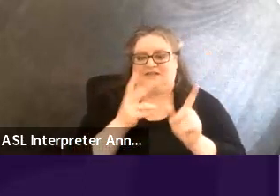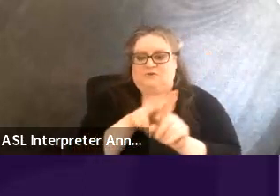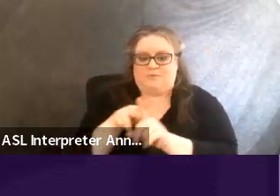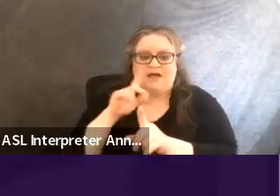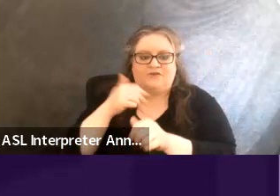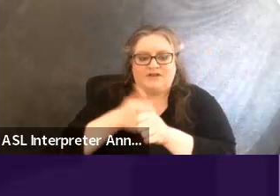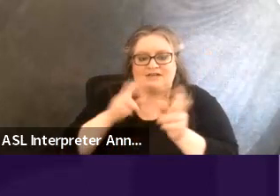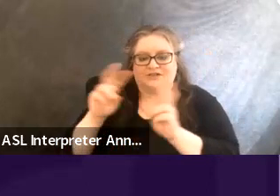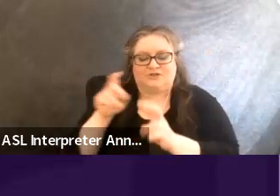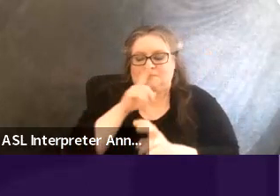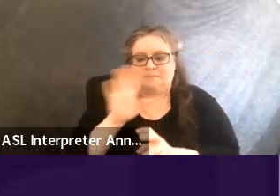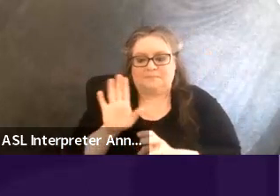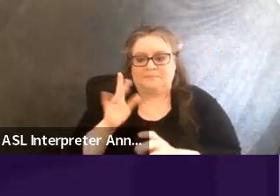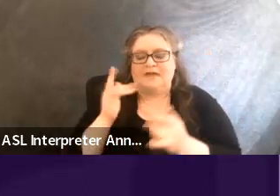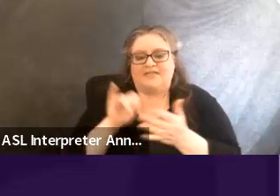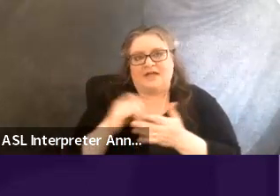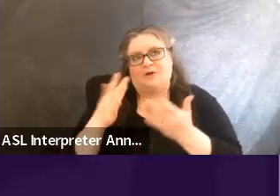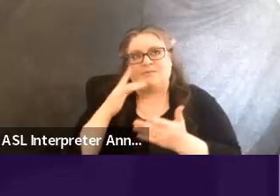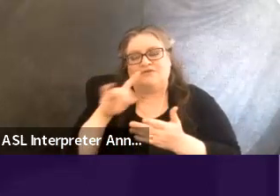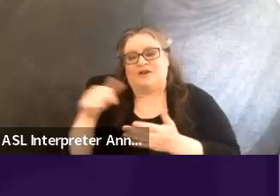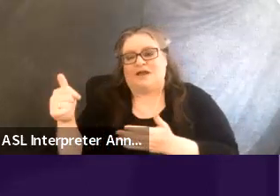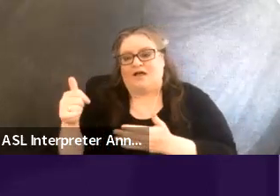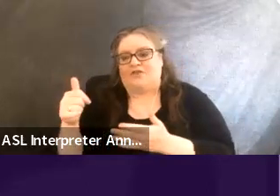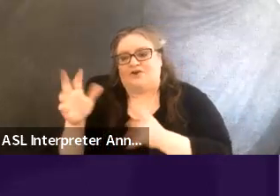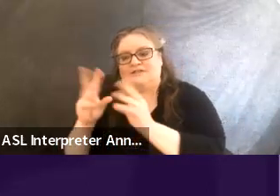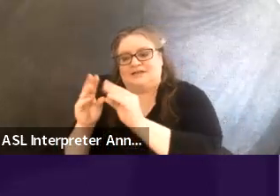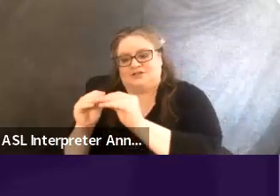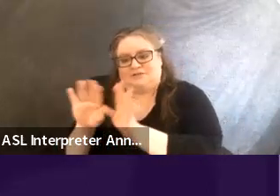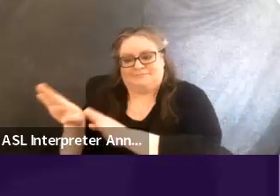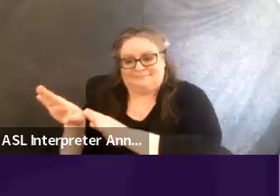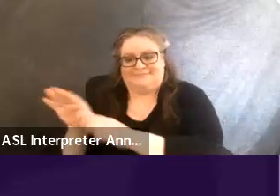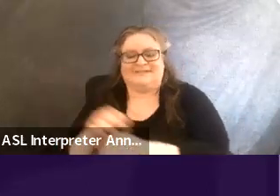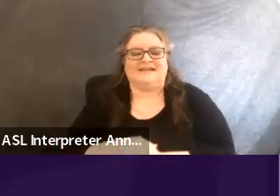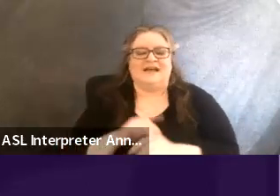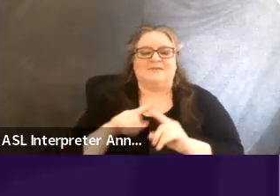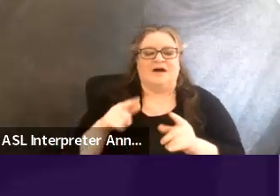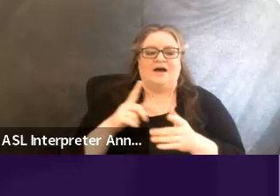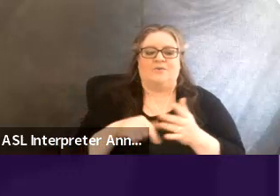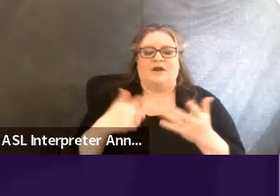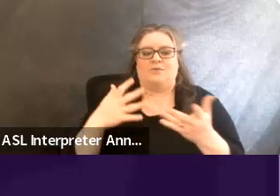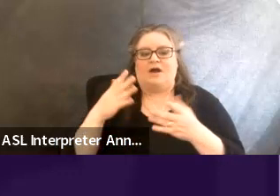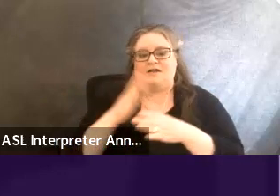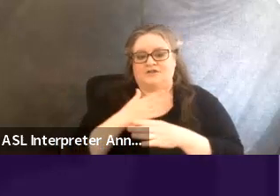That's probably for another session, but what I'd like to share are some options